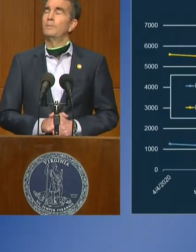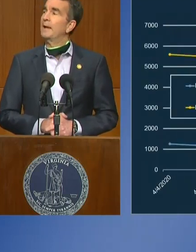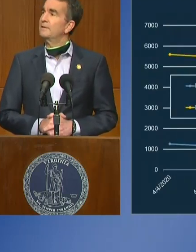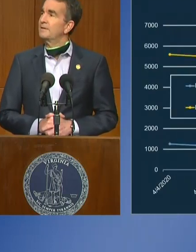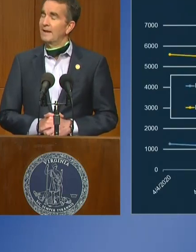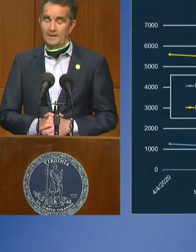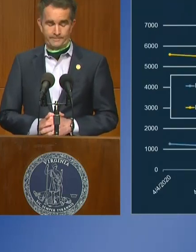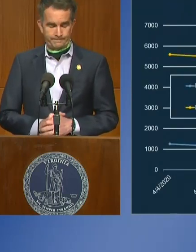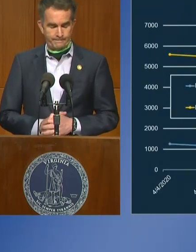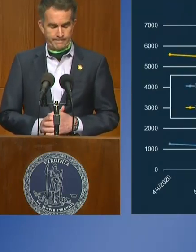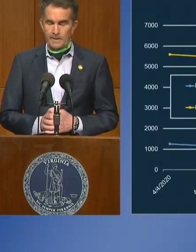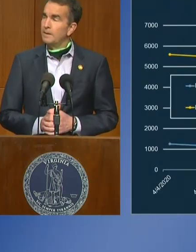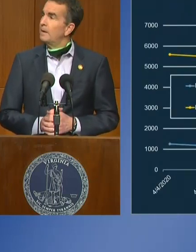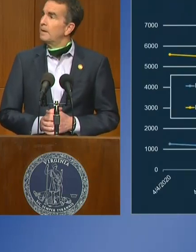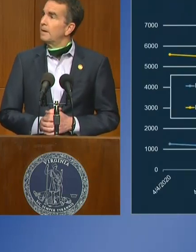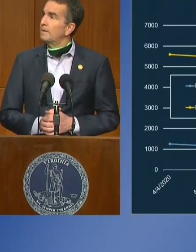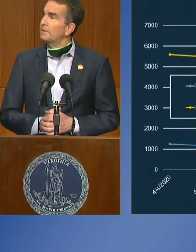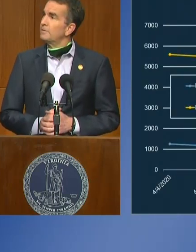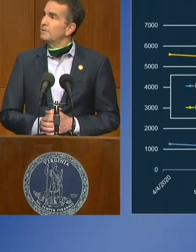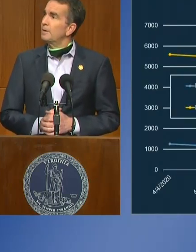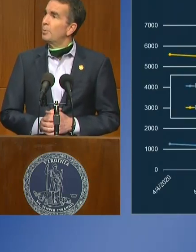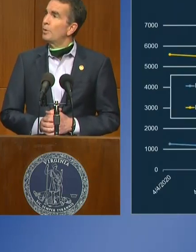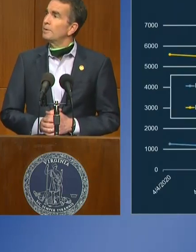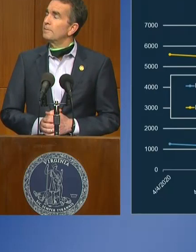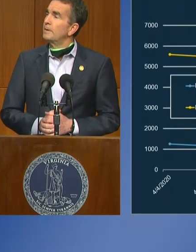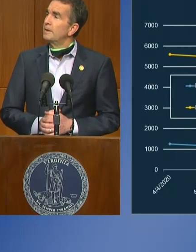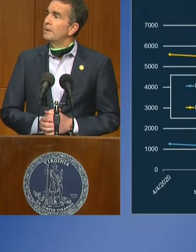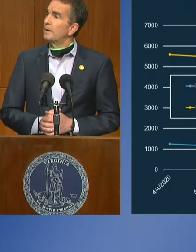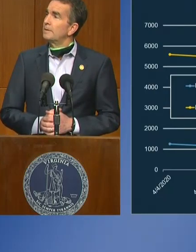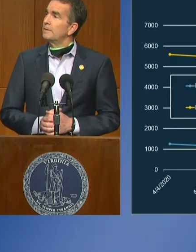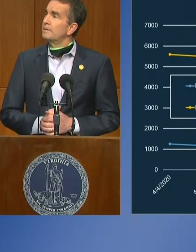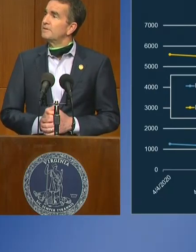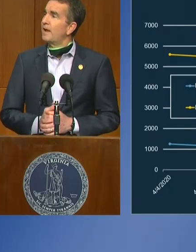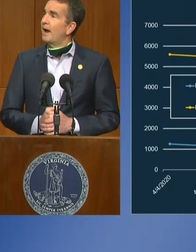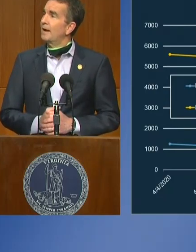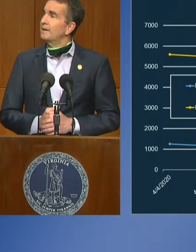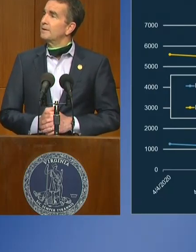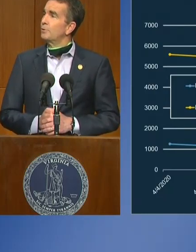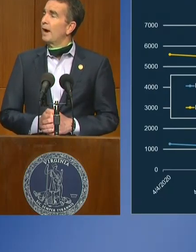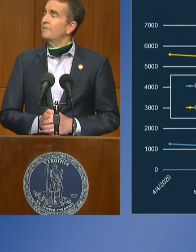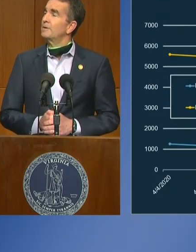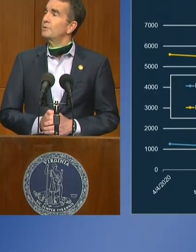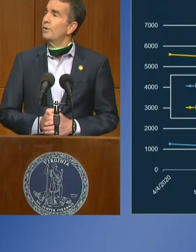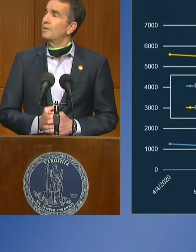DAYS TWO WEEKS. OUR HOSPITAL-